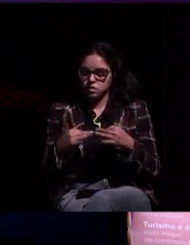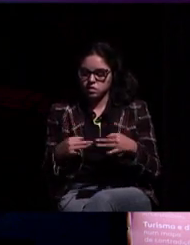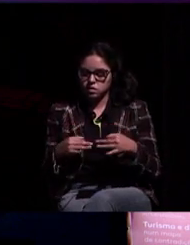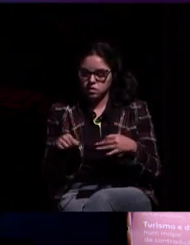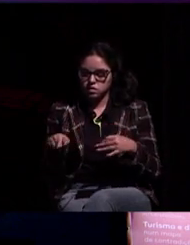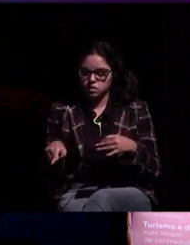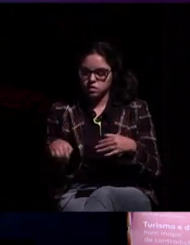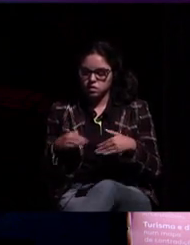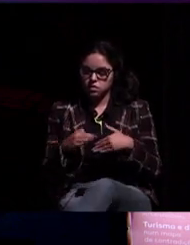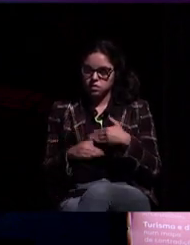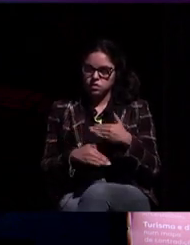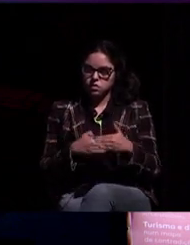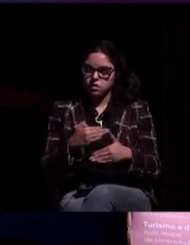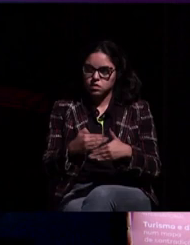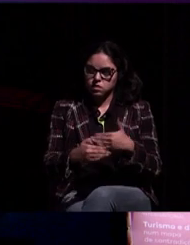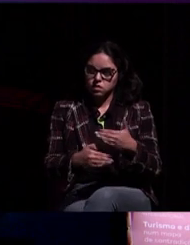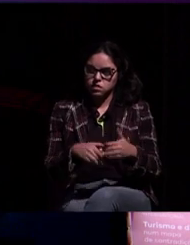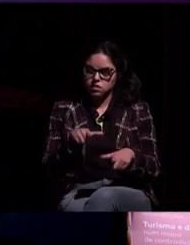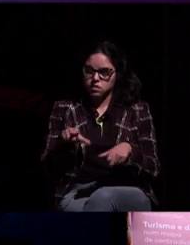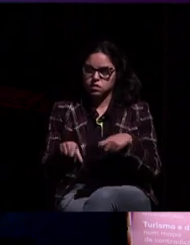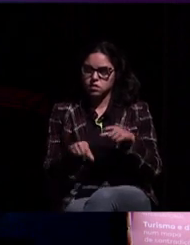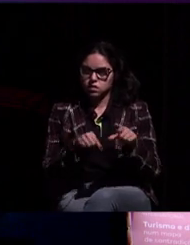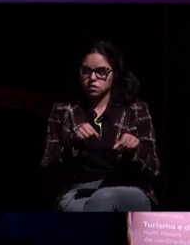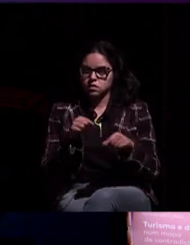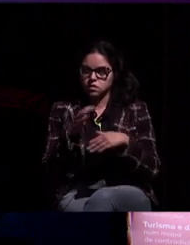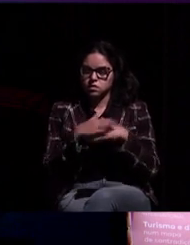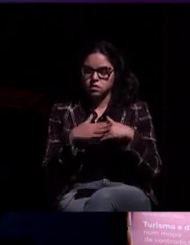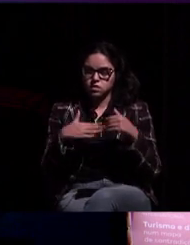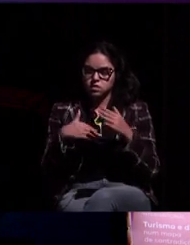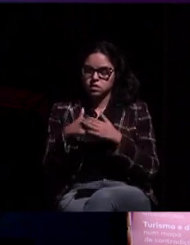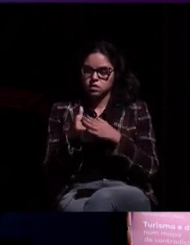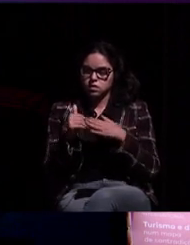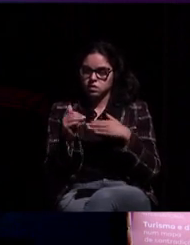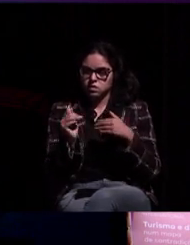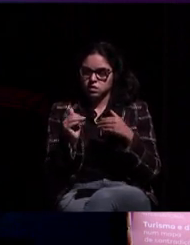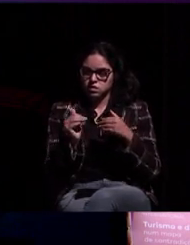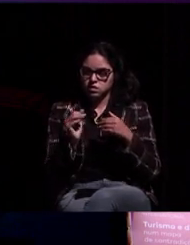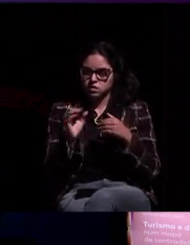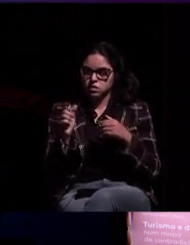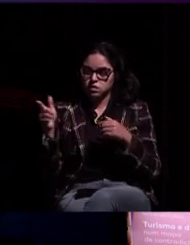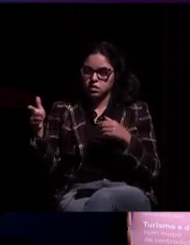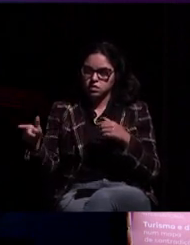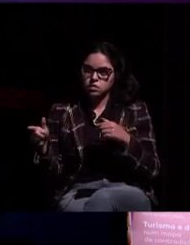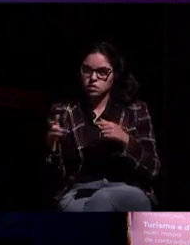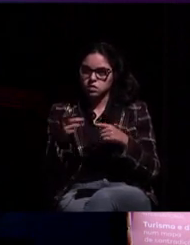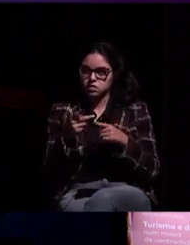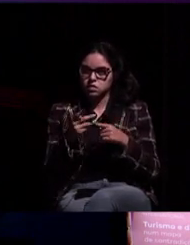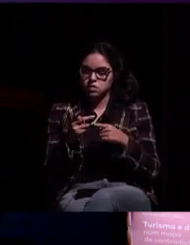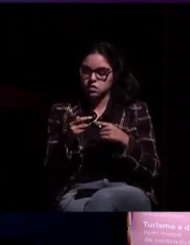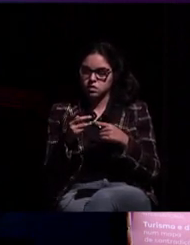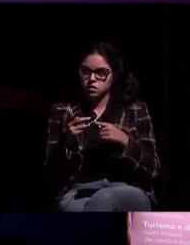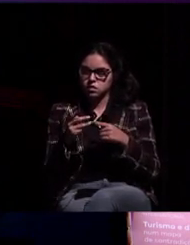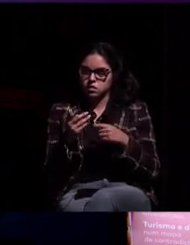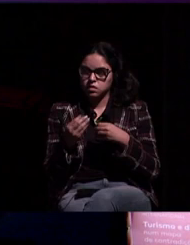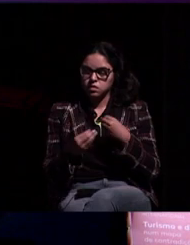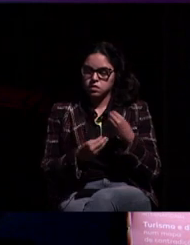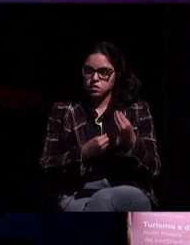labor selection processes. Another one acts on the way people are treated.